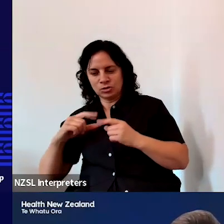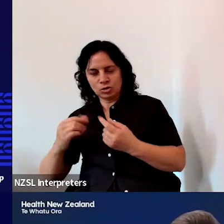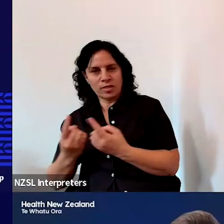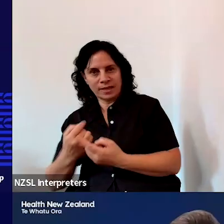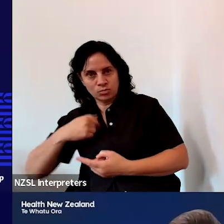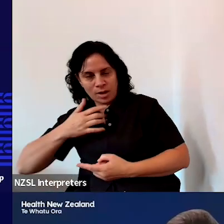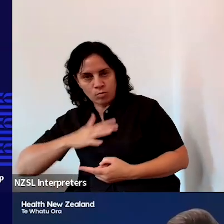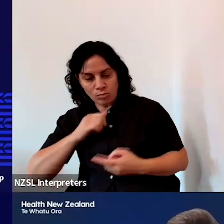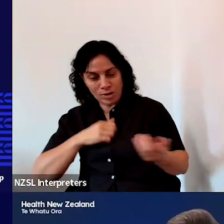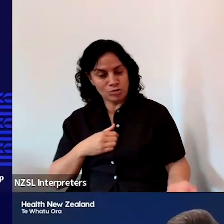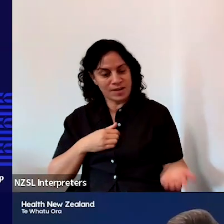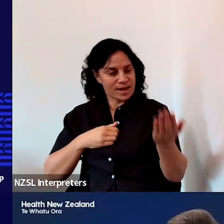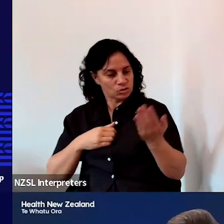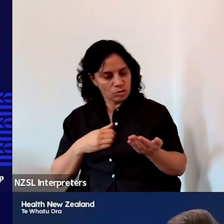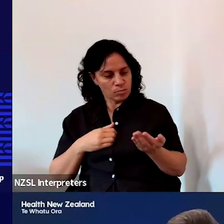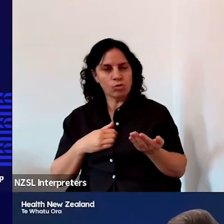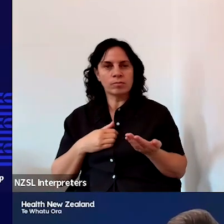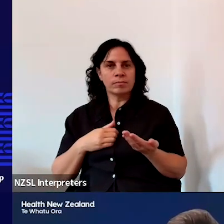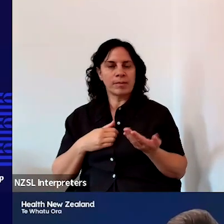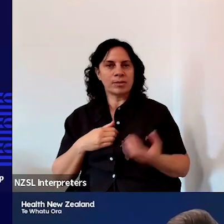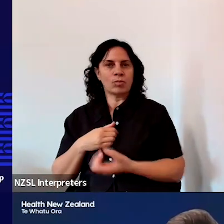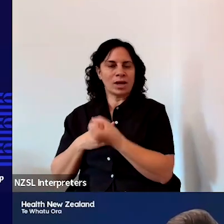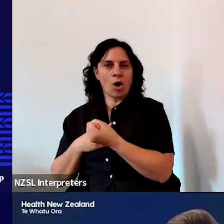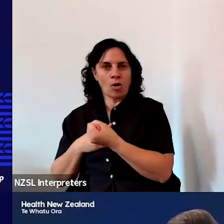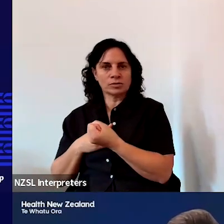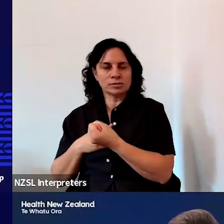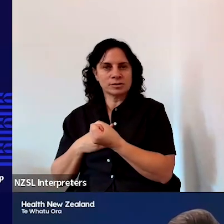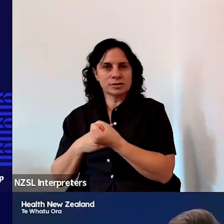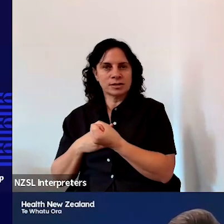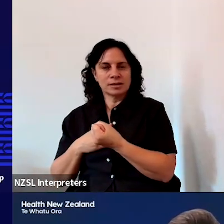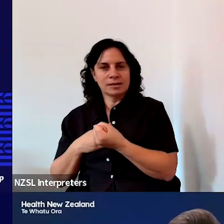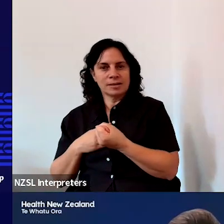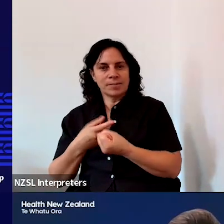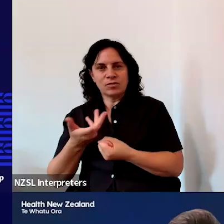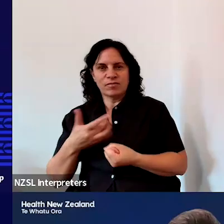when you give it to us, which is, probably not so very great for your motivation, but,